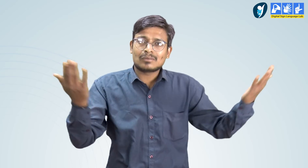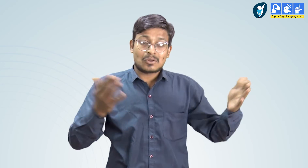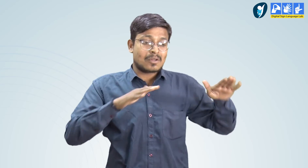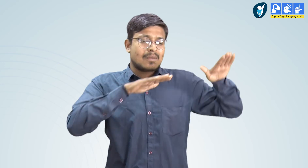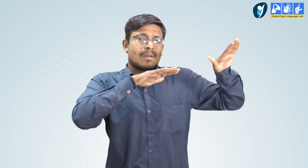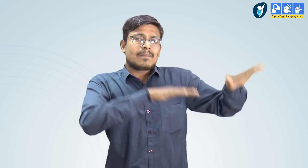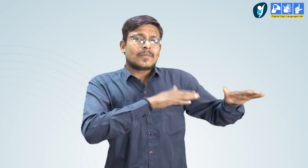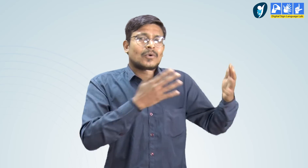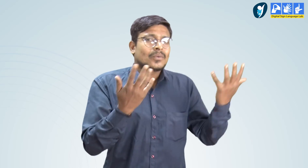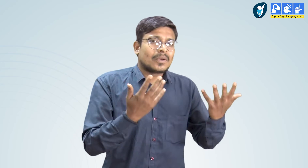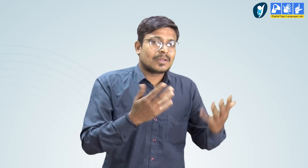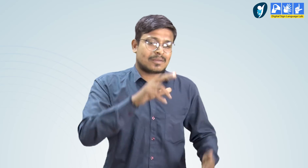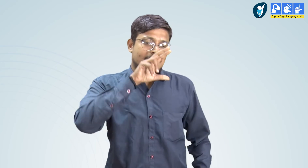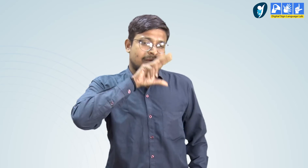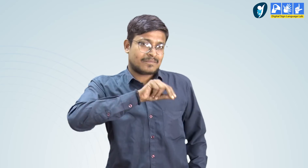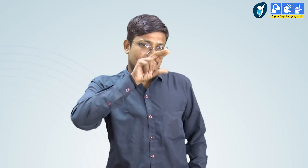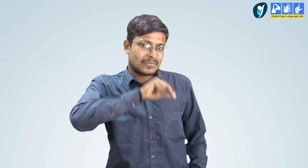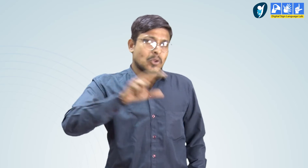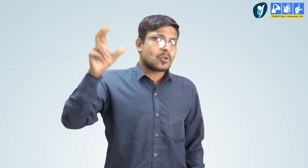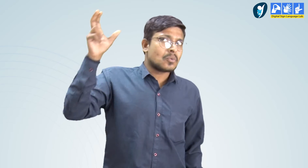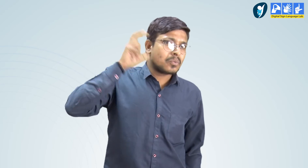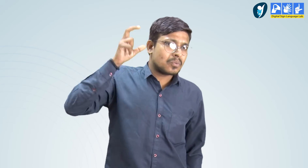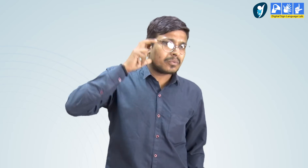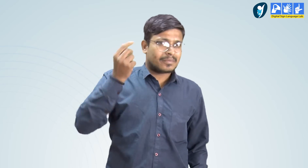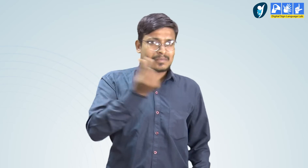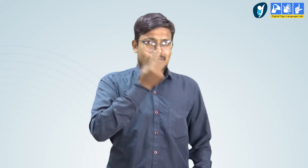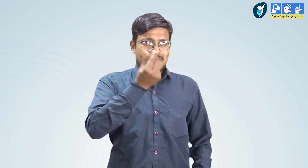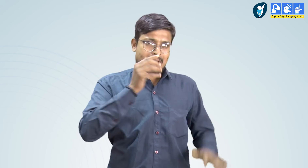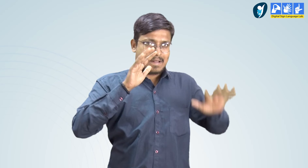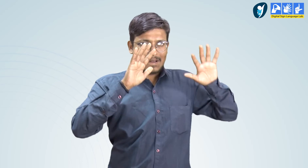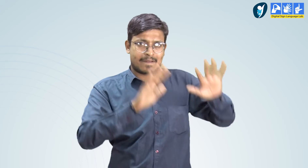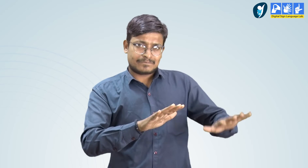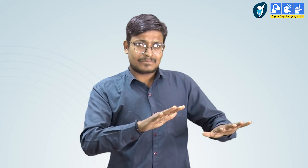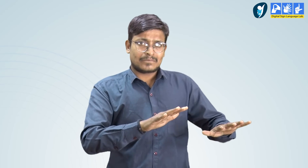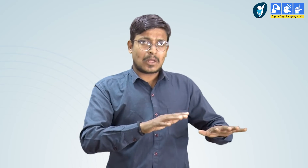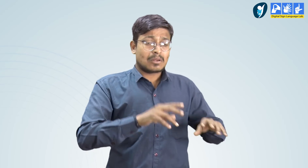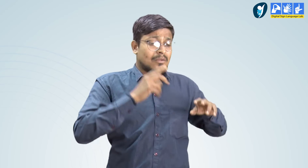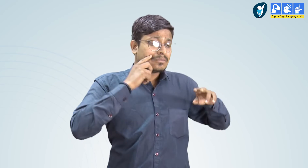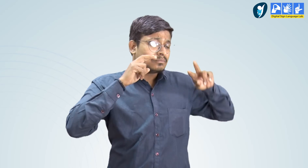He mostly depends on listening and spoken language.